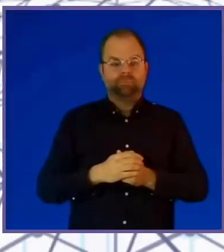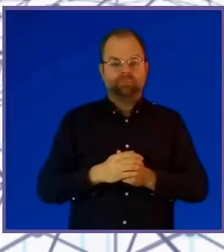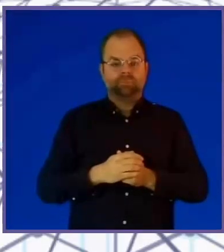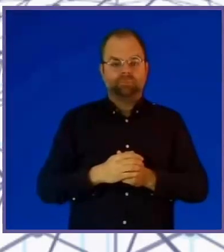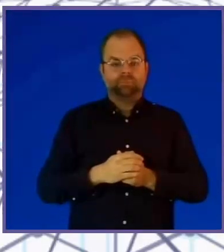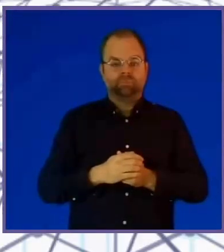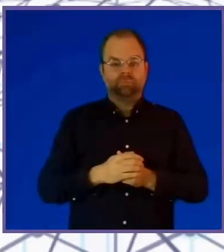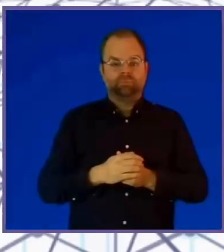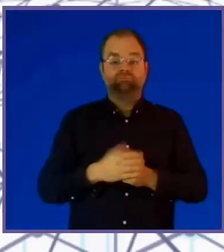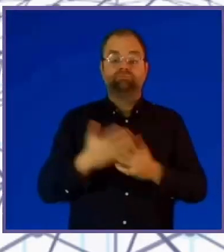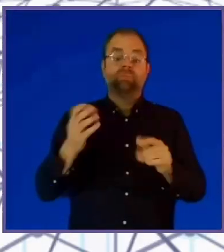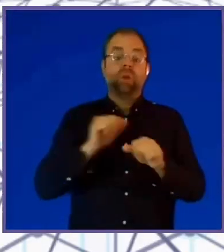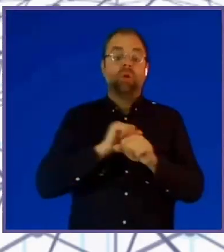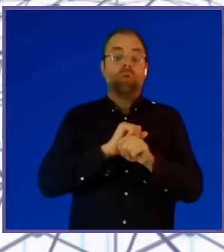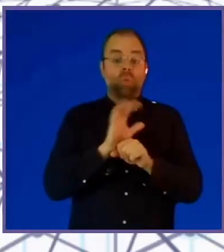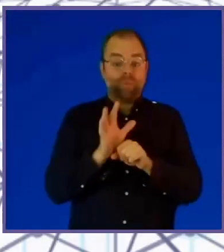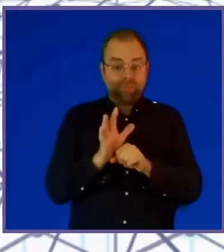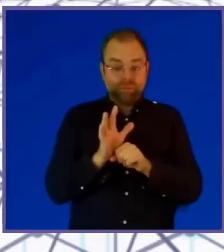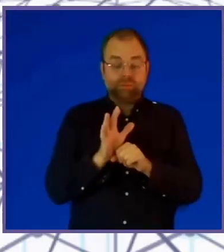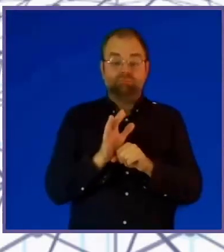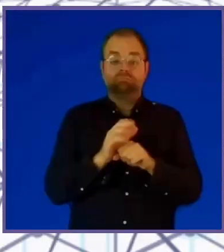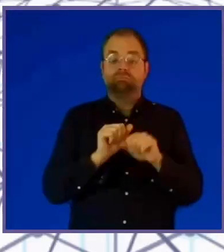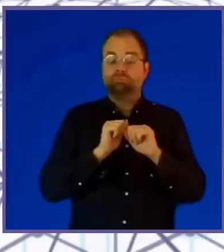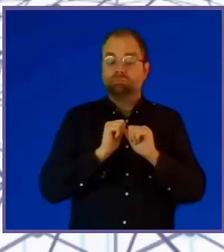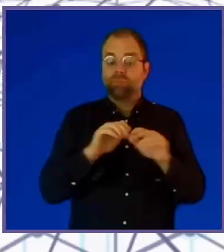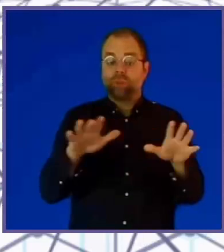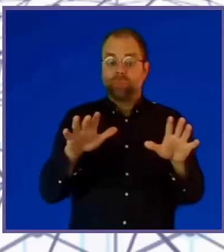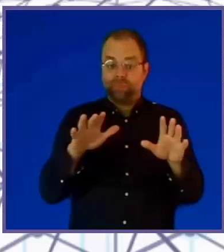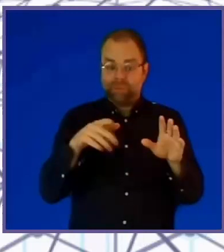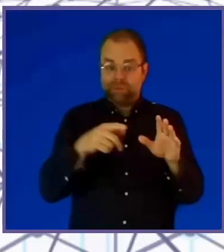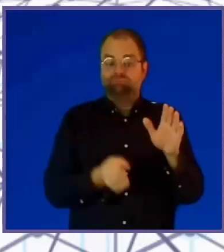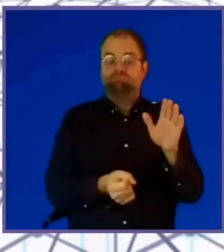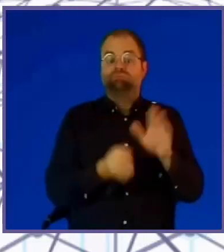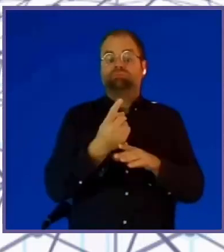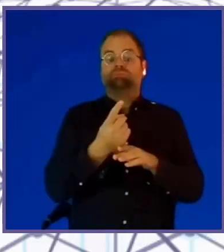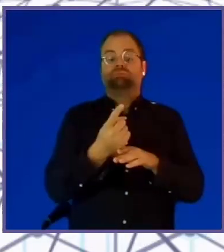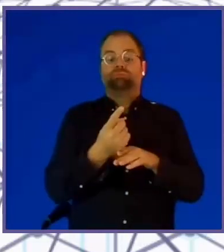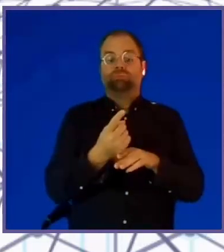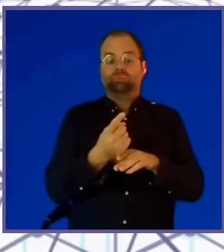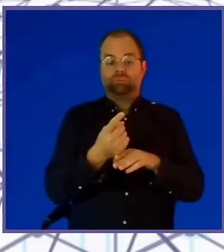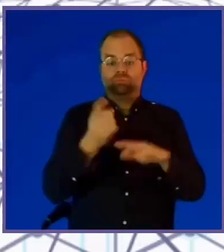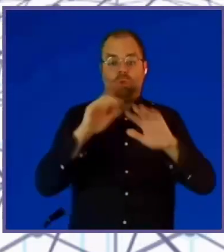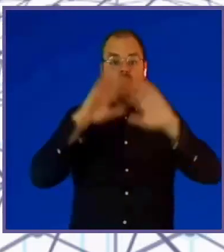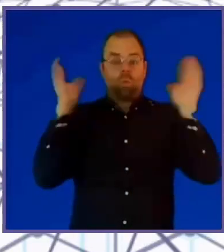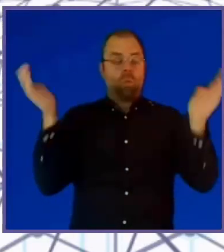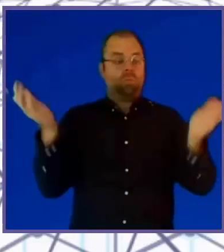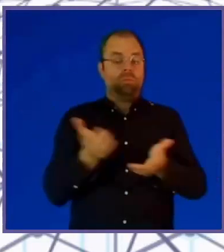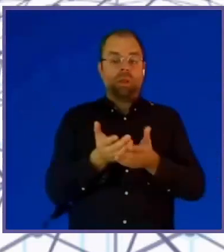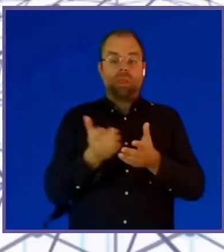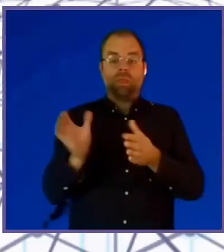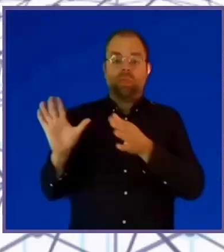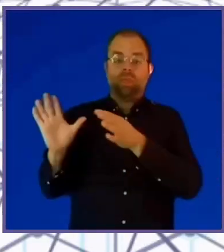was recognised by UK aid. And that's when I met Ben.